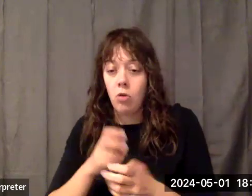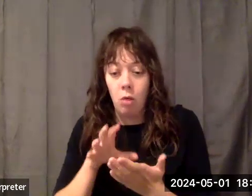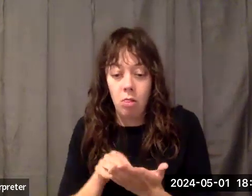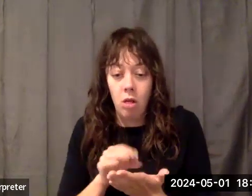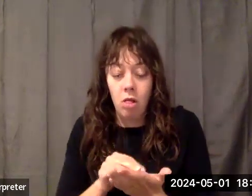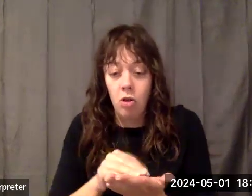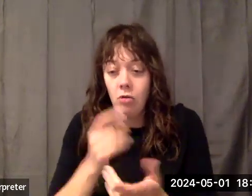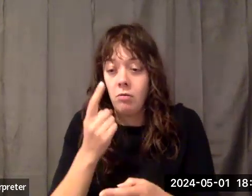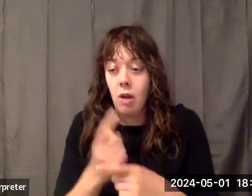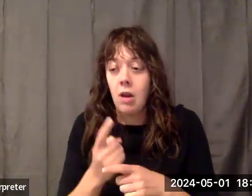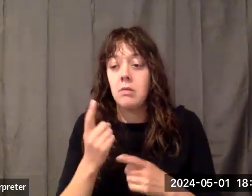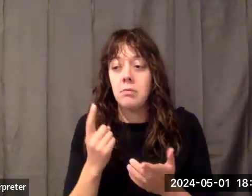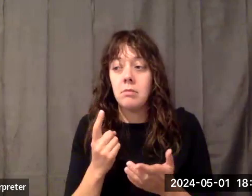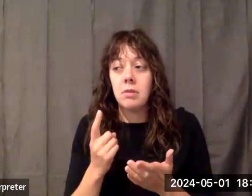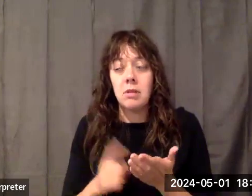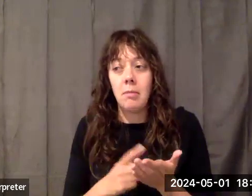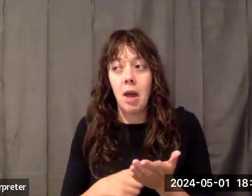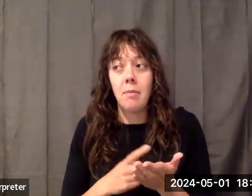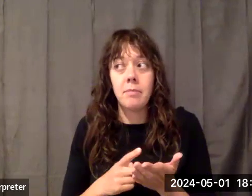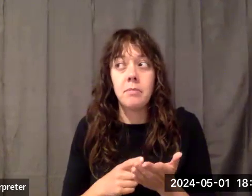and the questions, it's not really what we actually do,